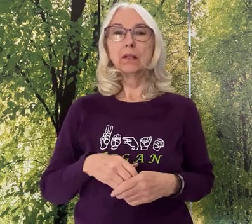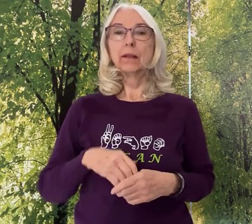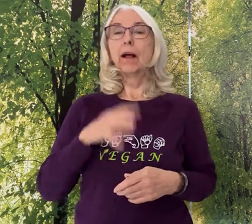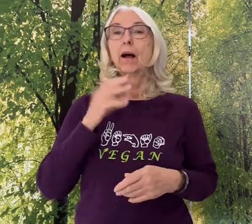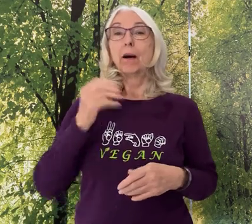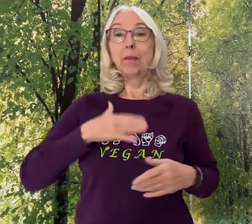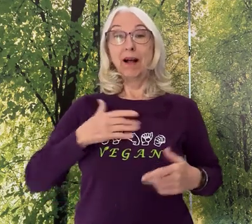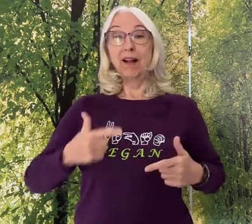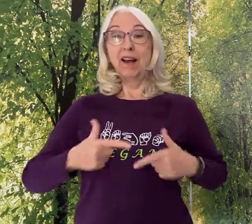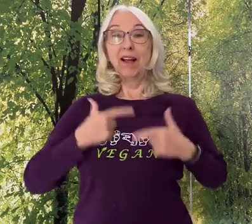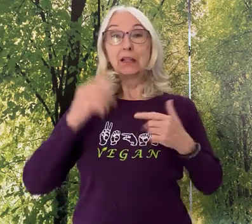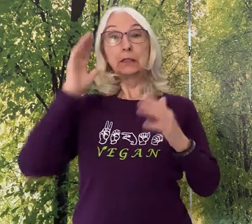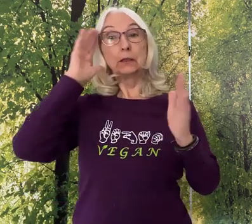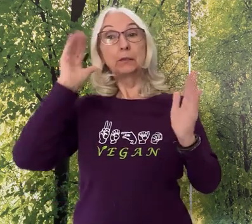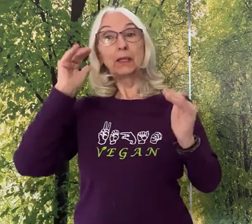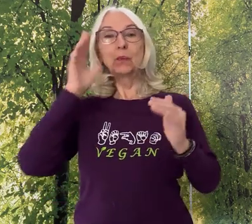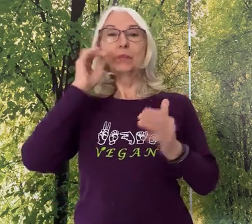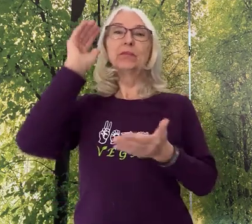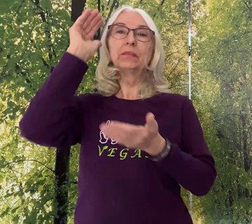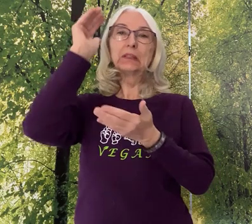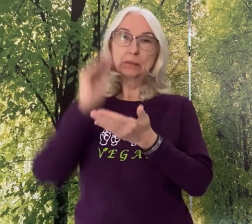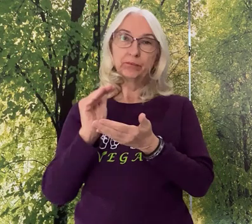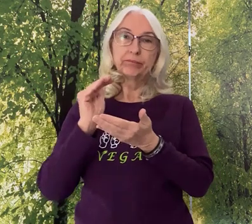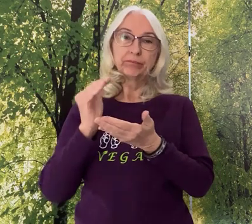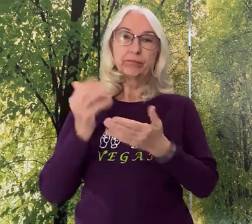and that my life expectancy would be shortened.